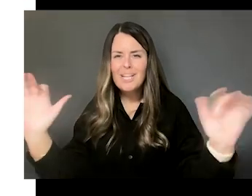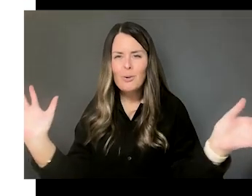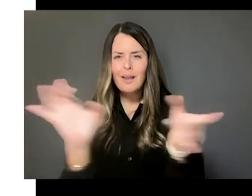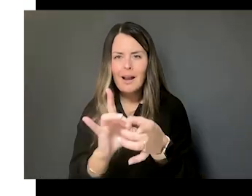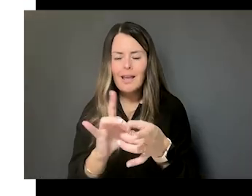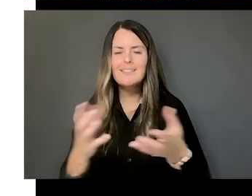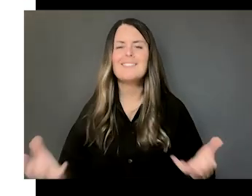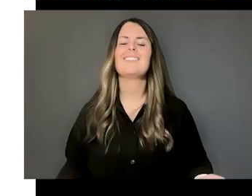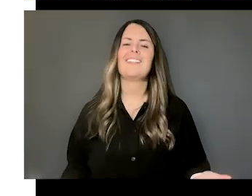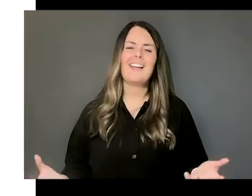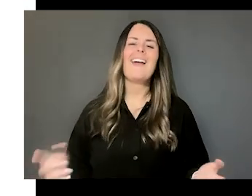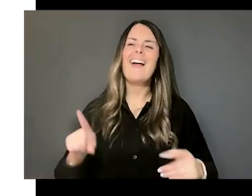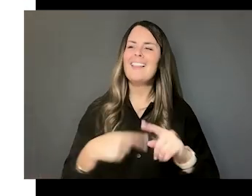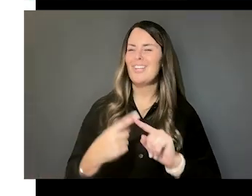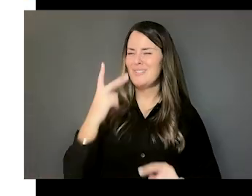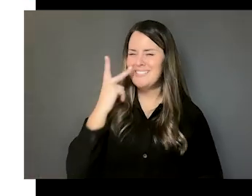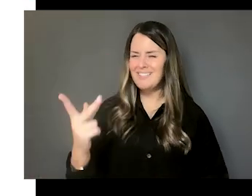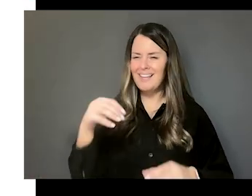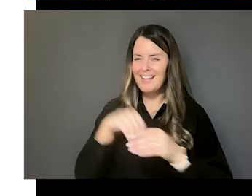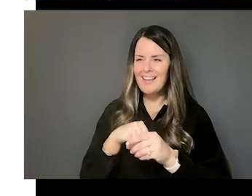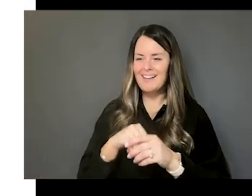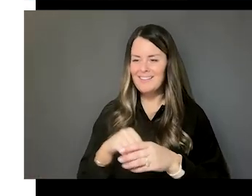And then we see that in their students.